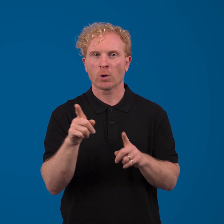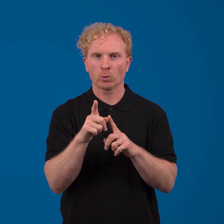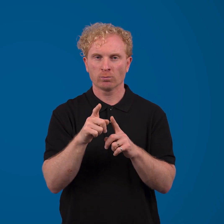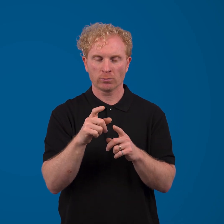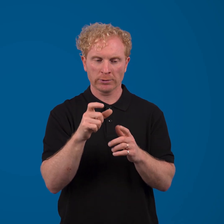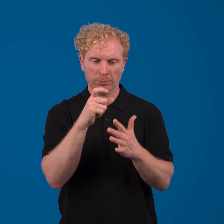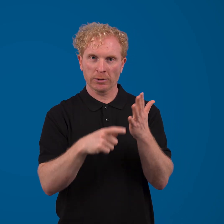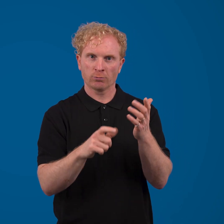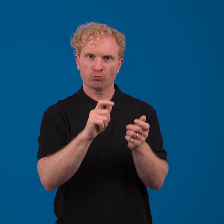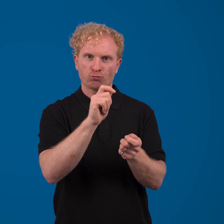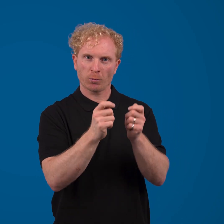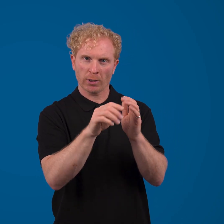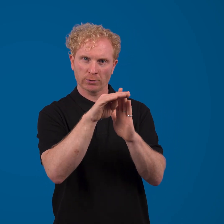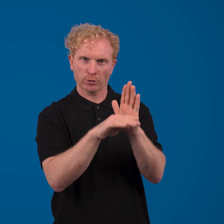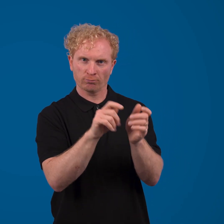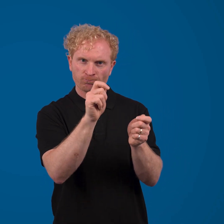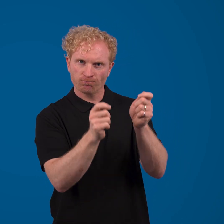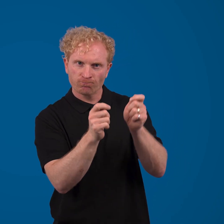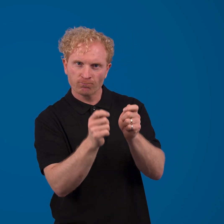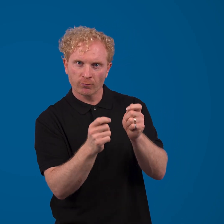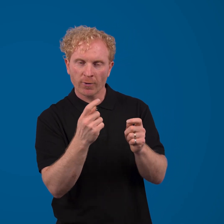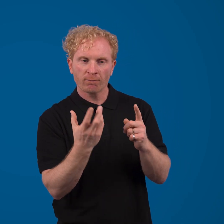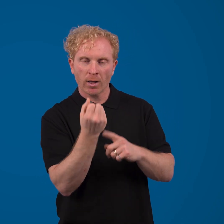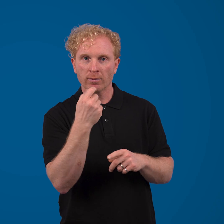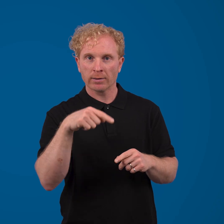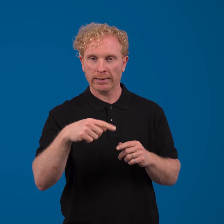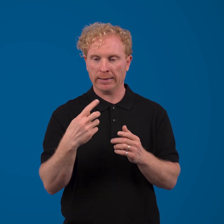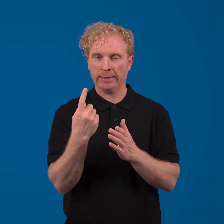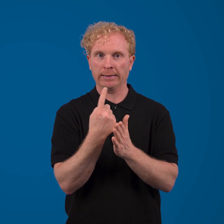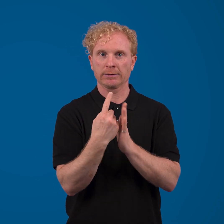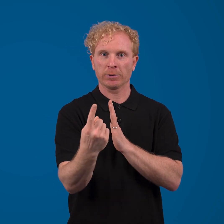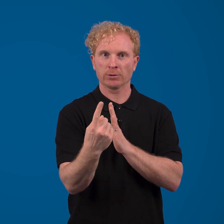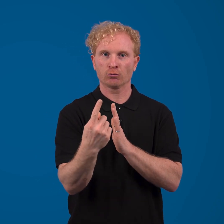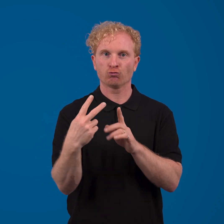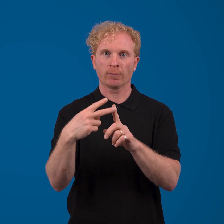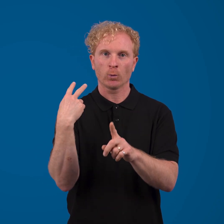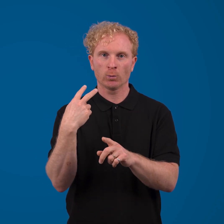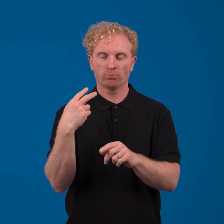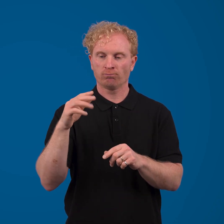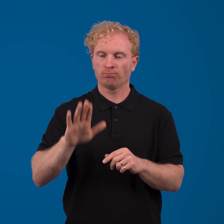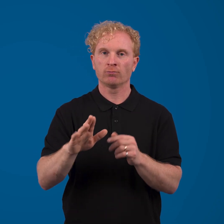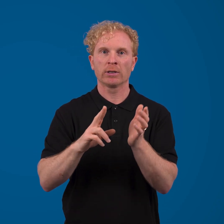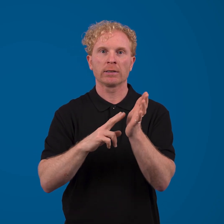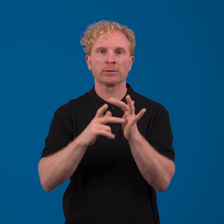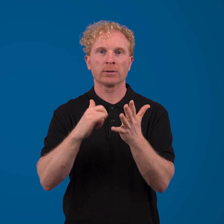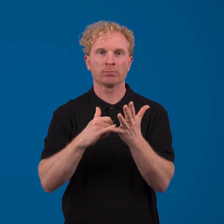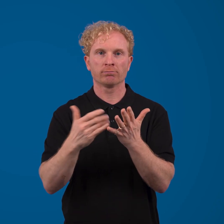Also shaping the disability reform agenda, the findings of the Independent Review of the NDIS